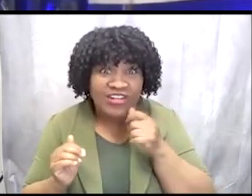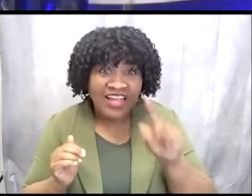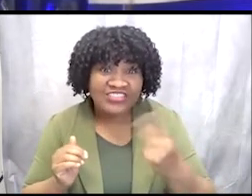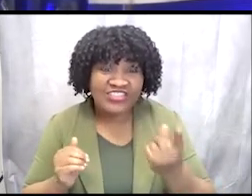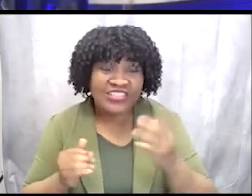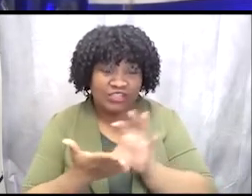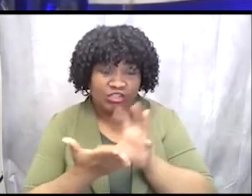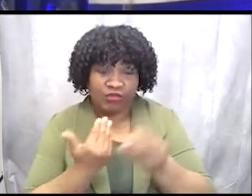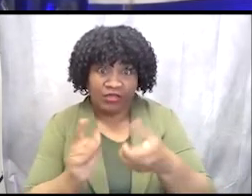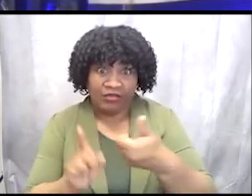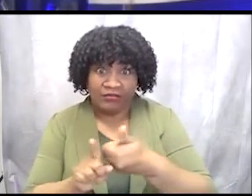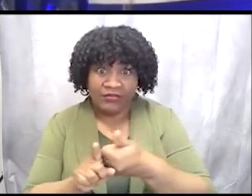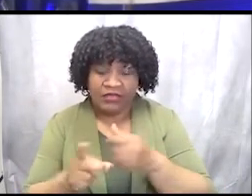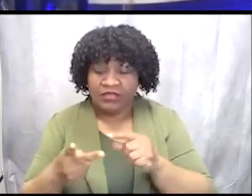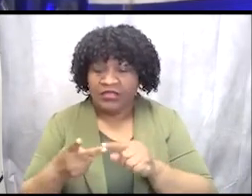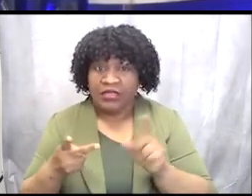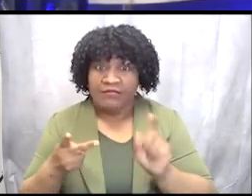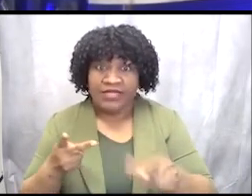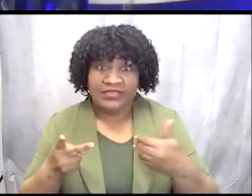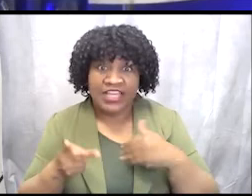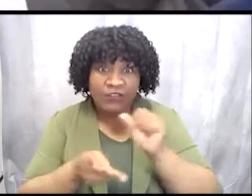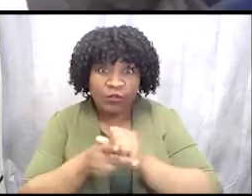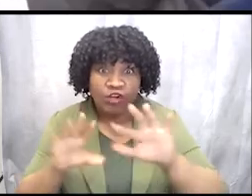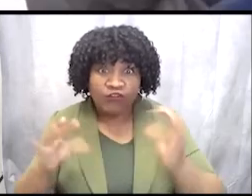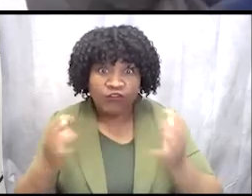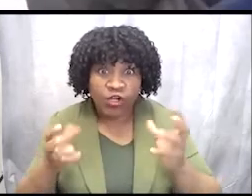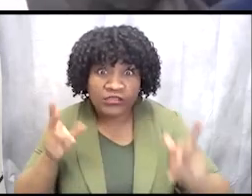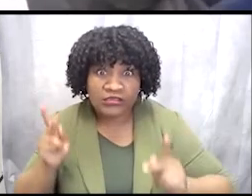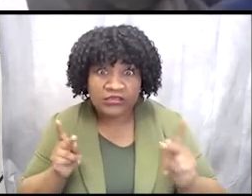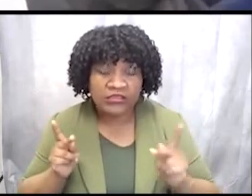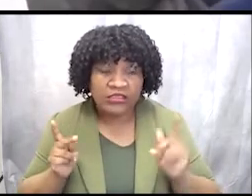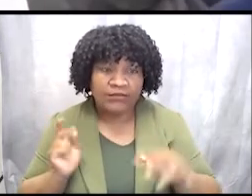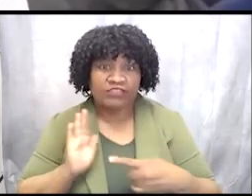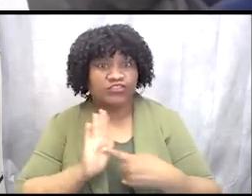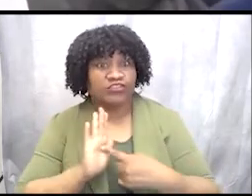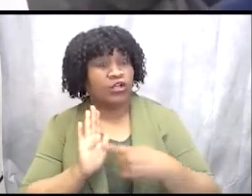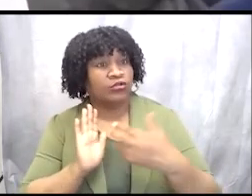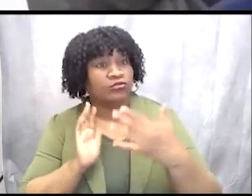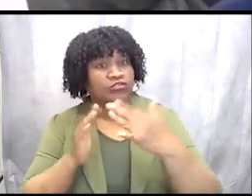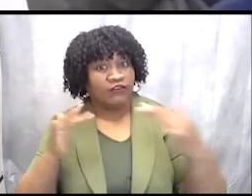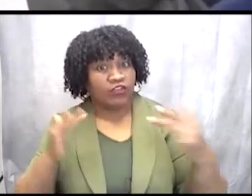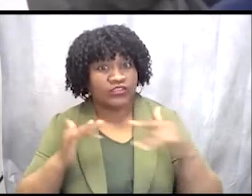in the curriculum, it's got... The workforce needs to reflect the diversity of our state.